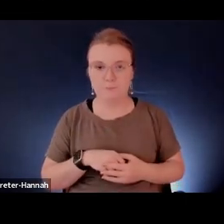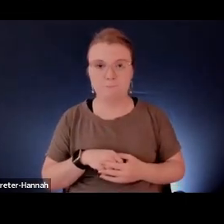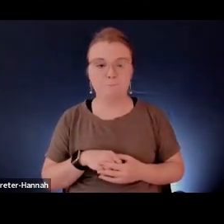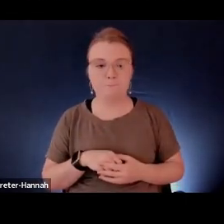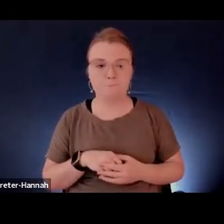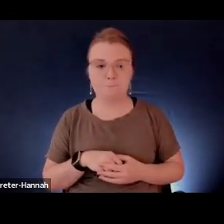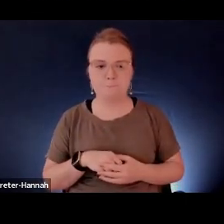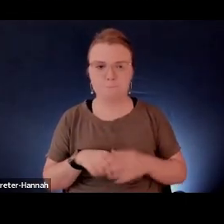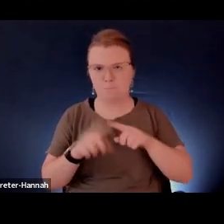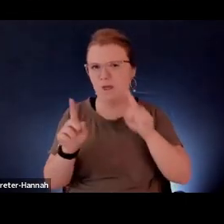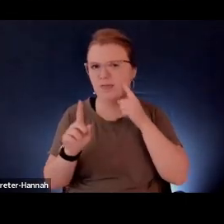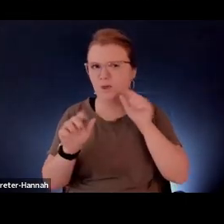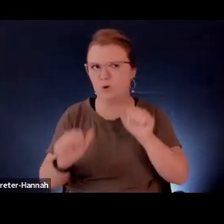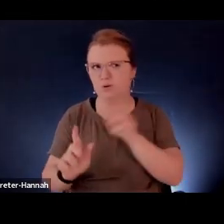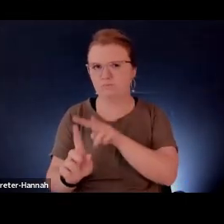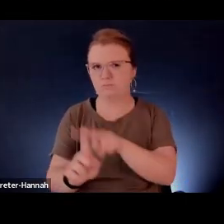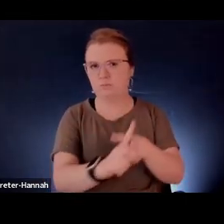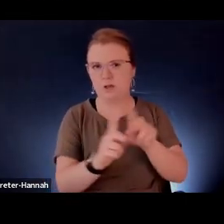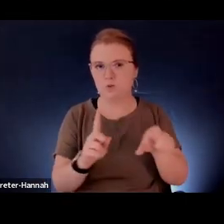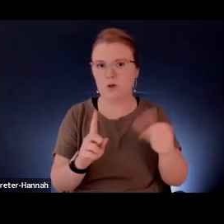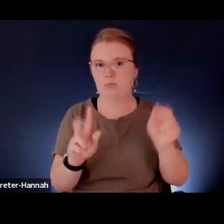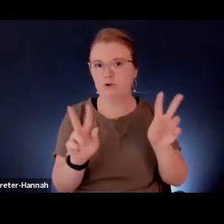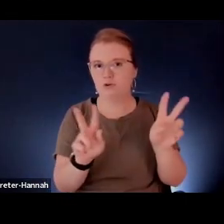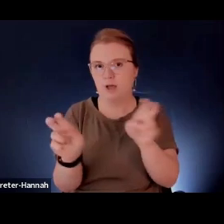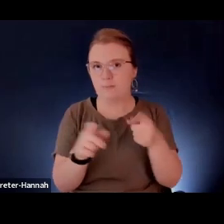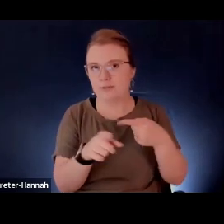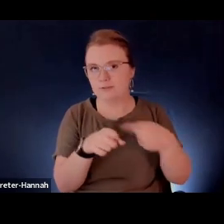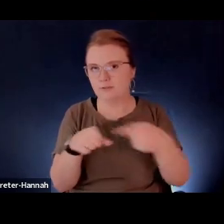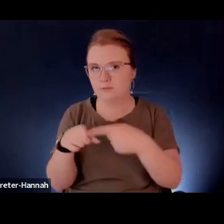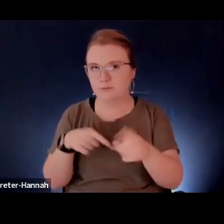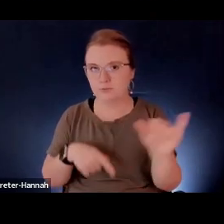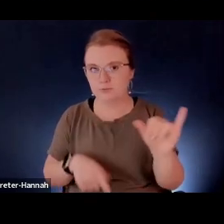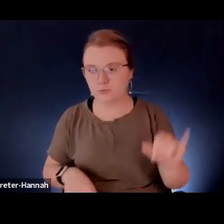to other topics. So, this is a practice sheet